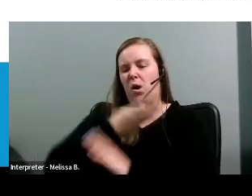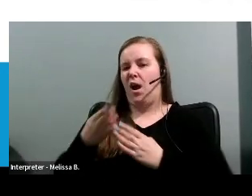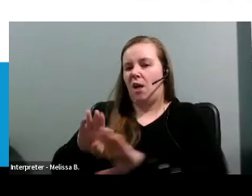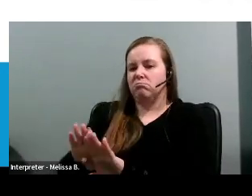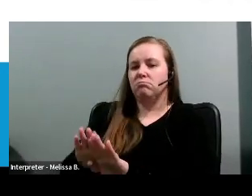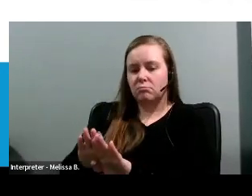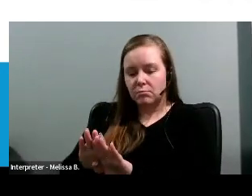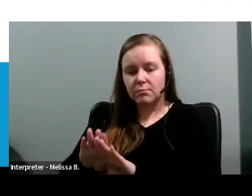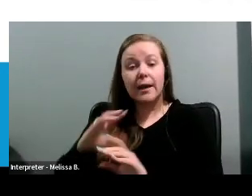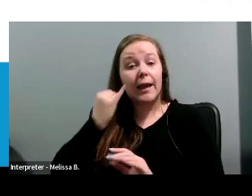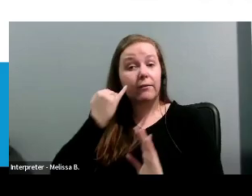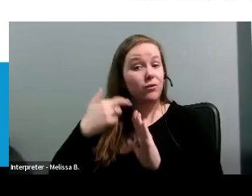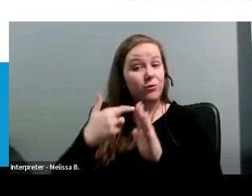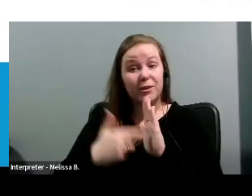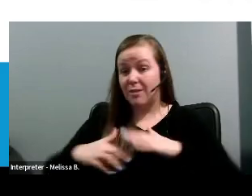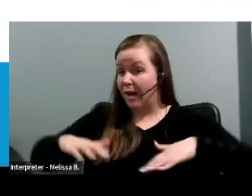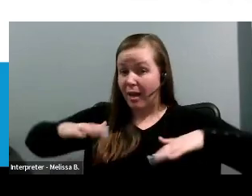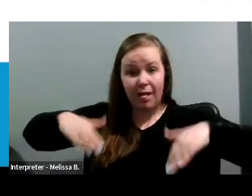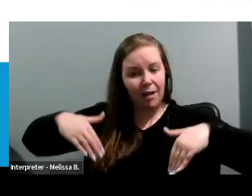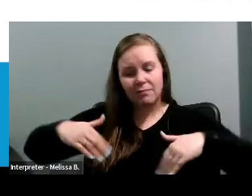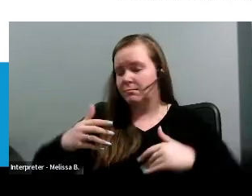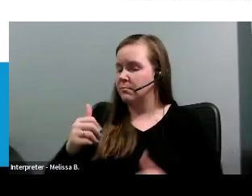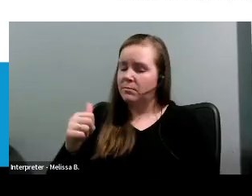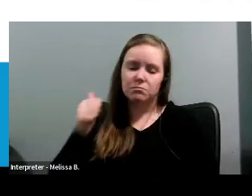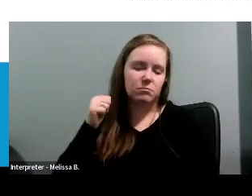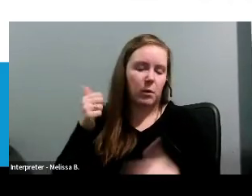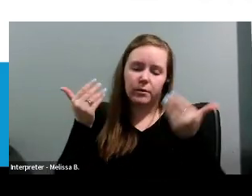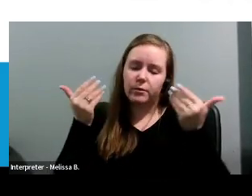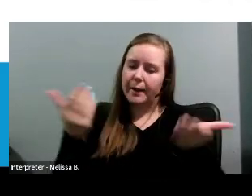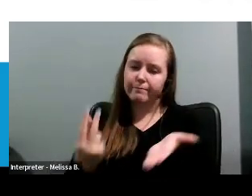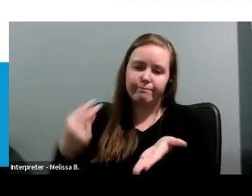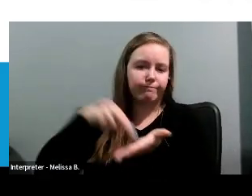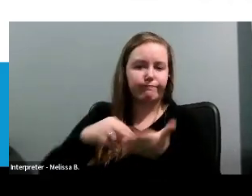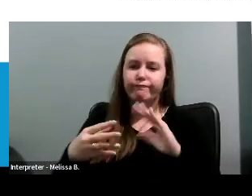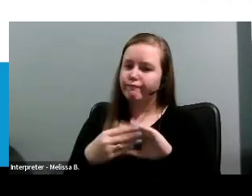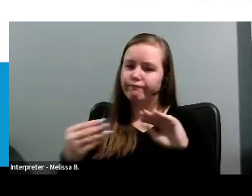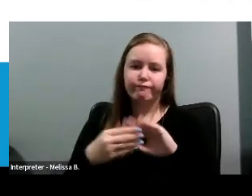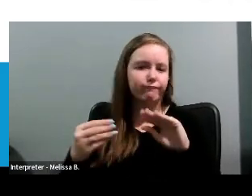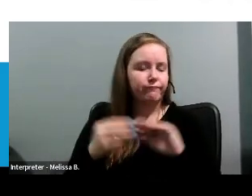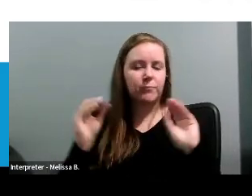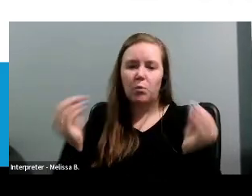Shannon Spencer (she/her): You know, you won't… unfortunately, they won't… they won't have the time to hear your deputation.